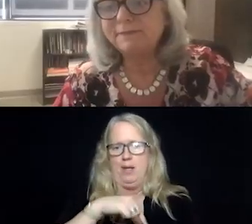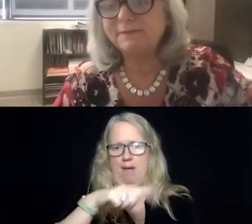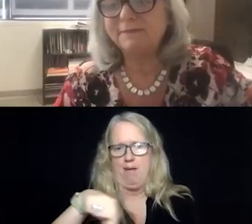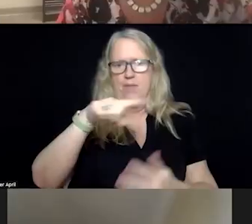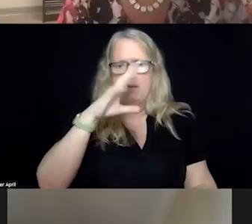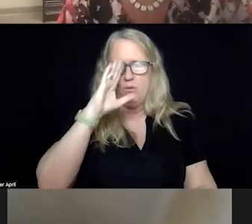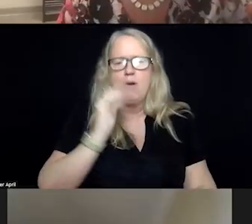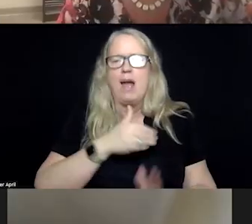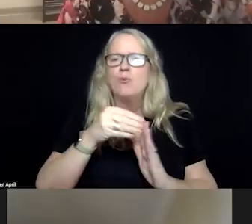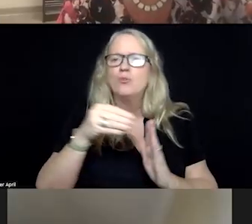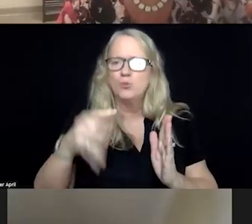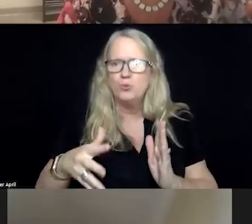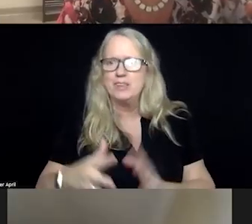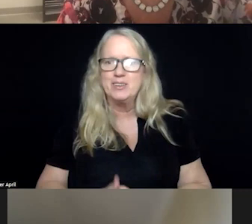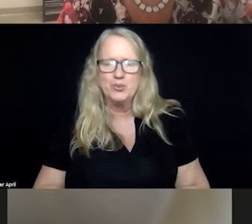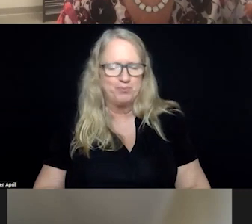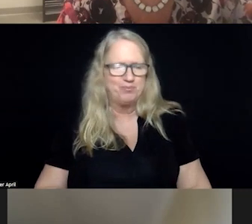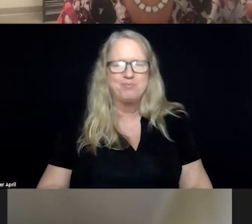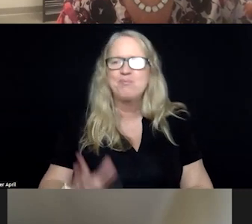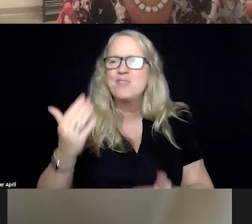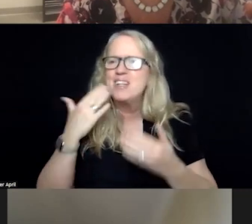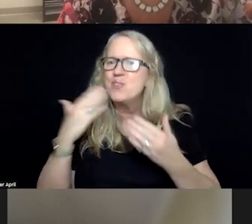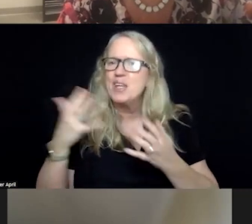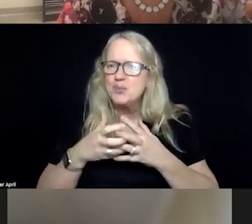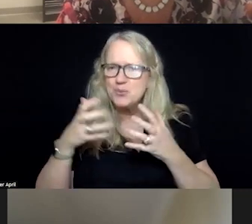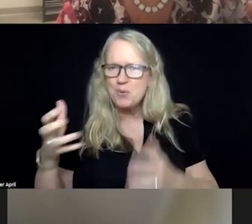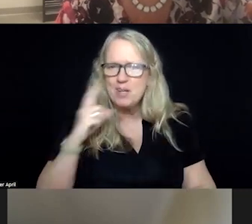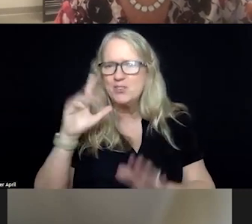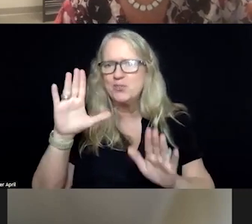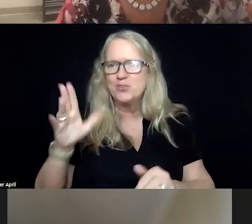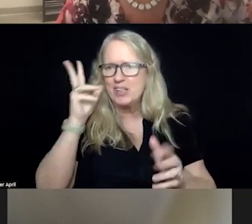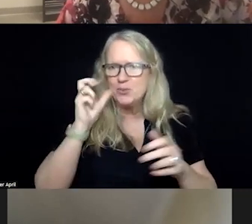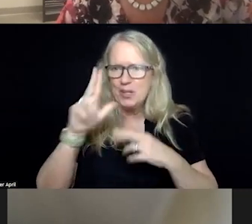THANK YOU SO MUCH. THAT IS GREAT TO HEAR ABOUT HOW THIS FITS